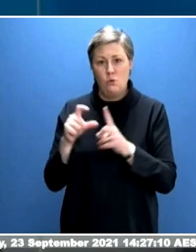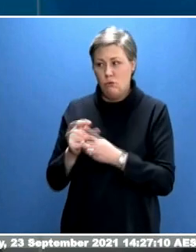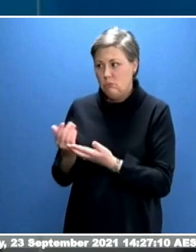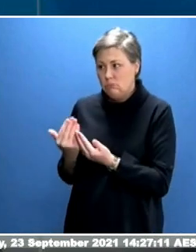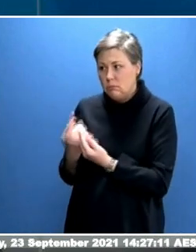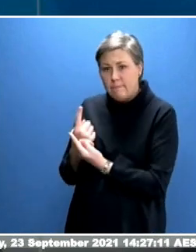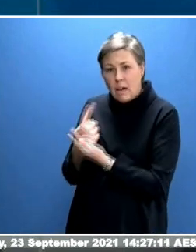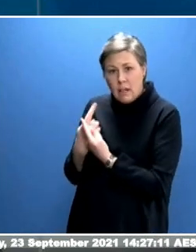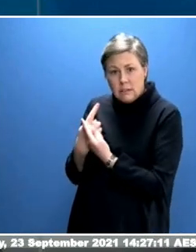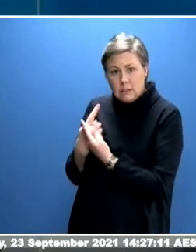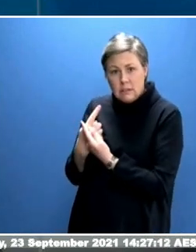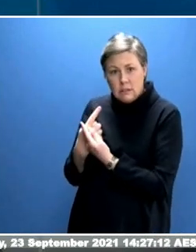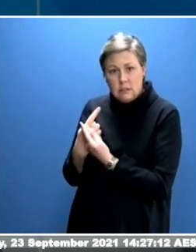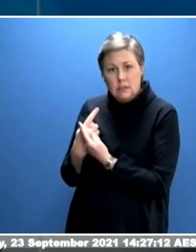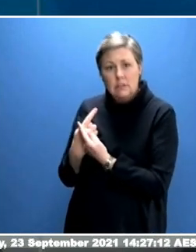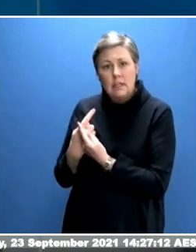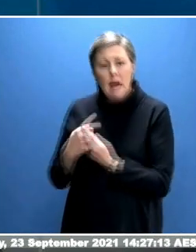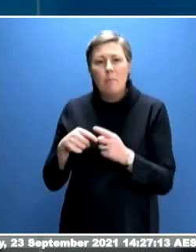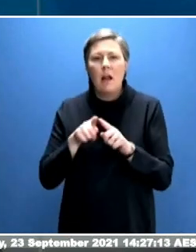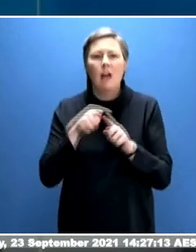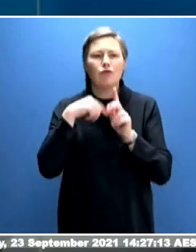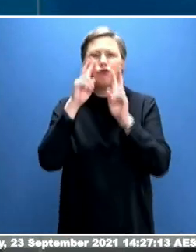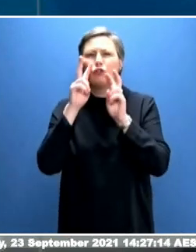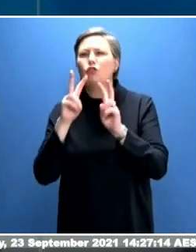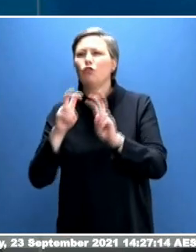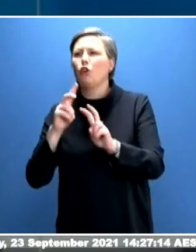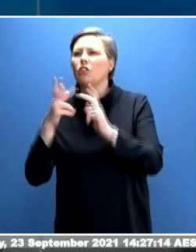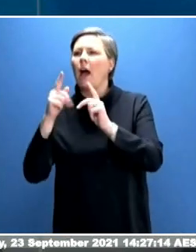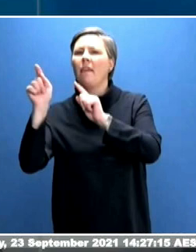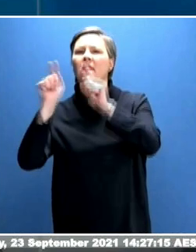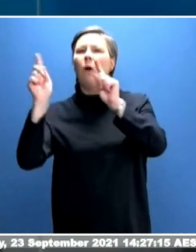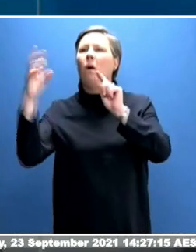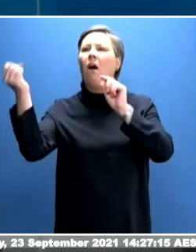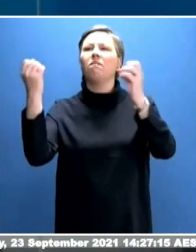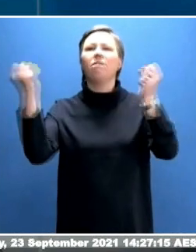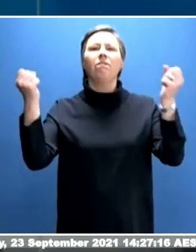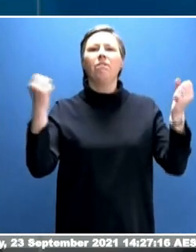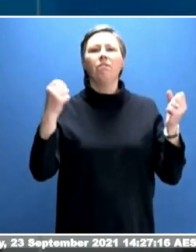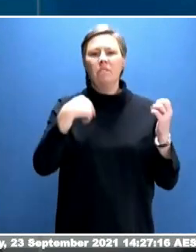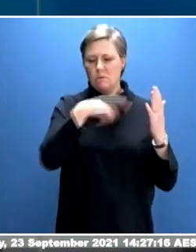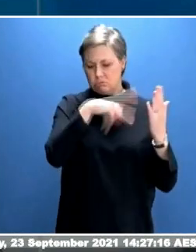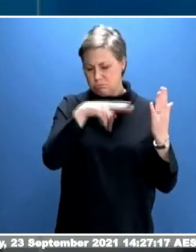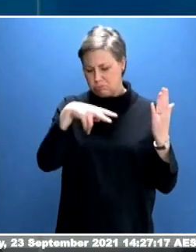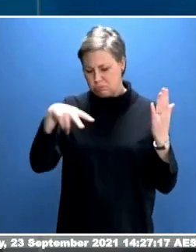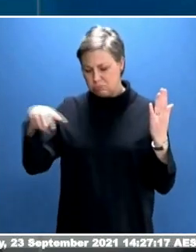and we also did a literature review and largely based our decision-making on